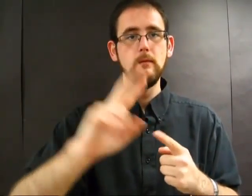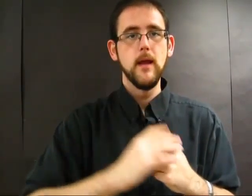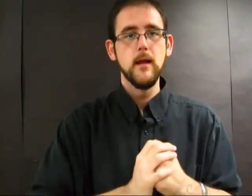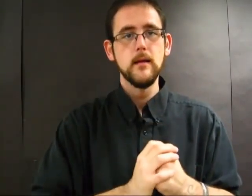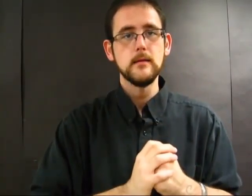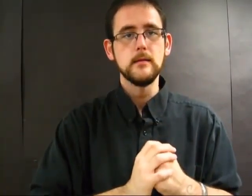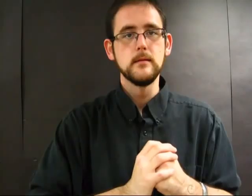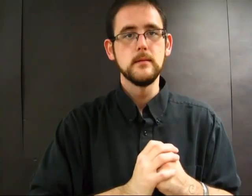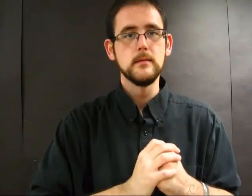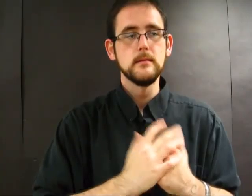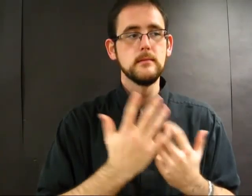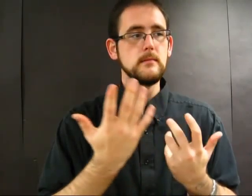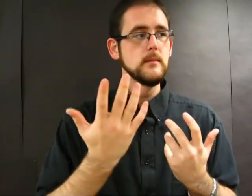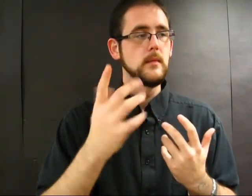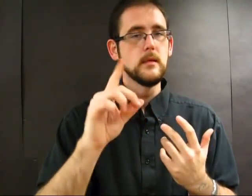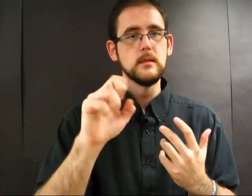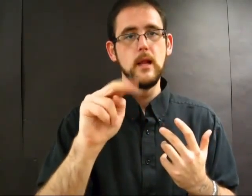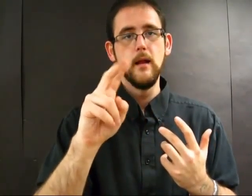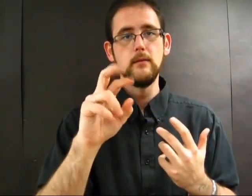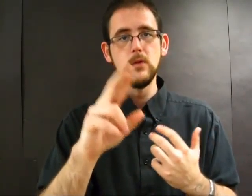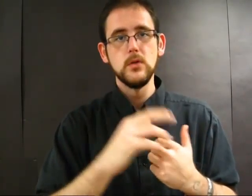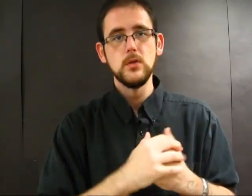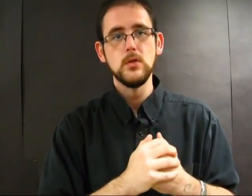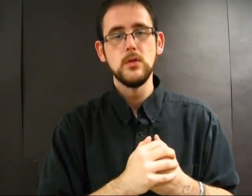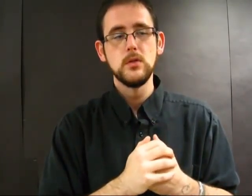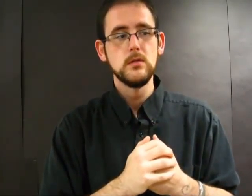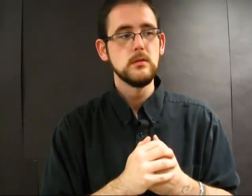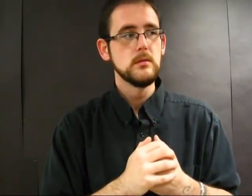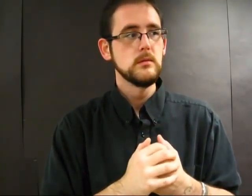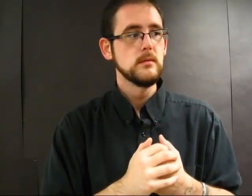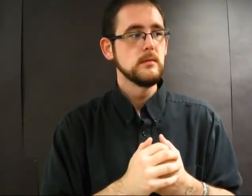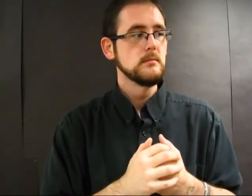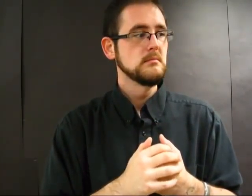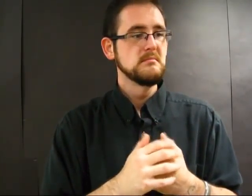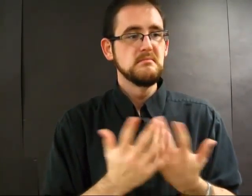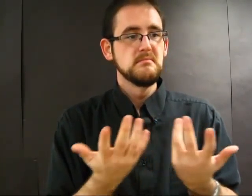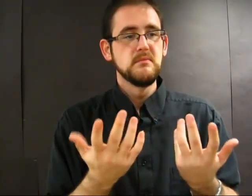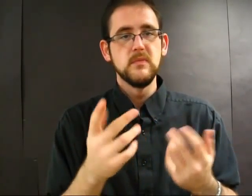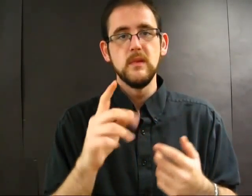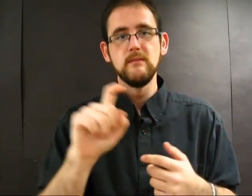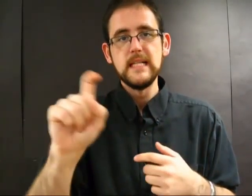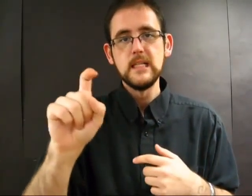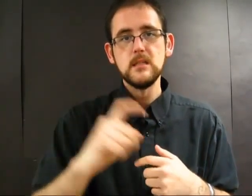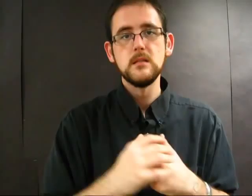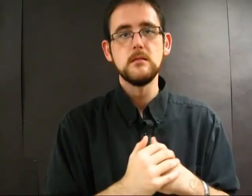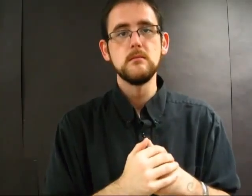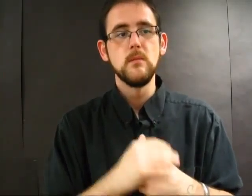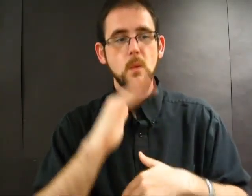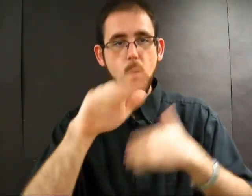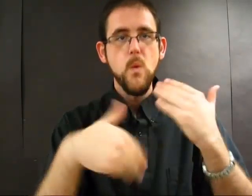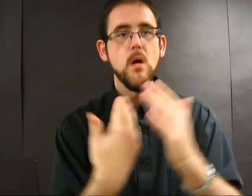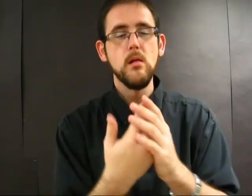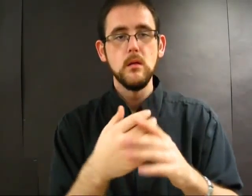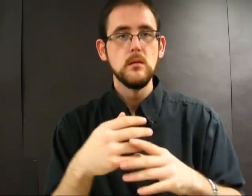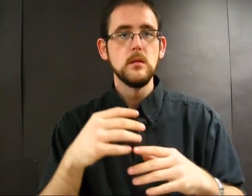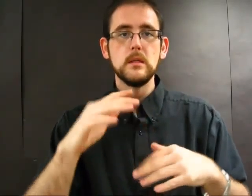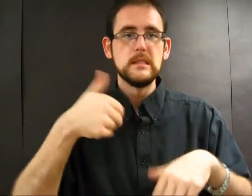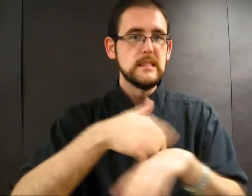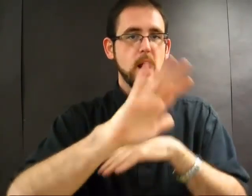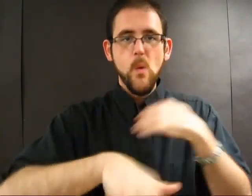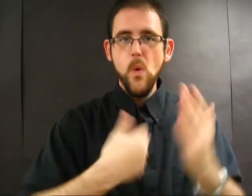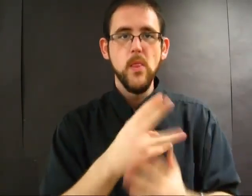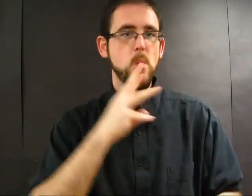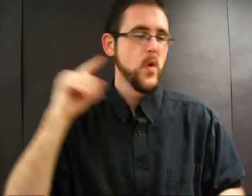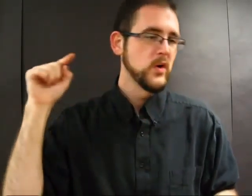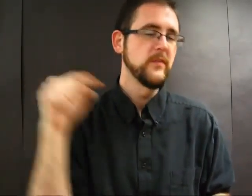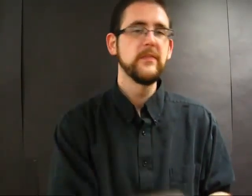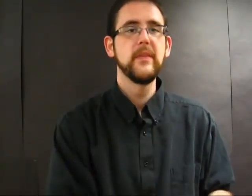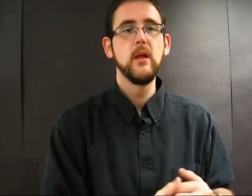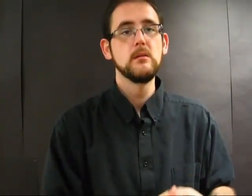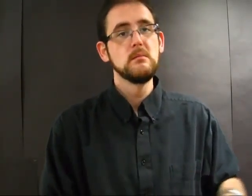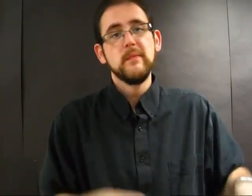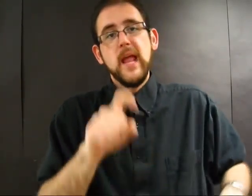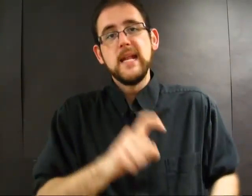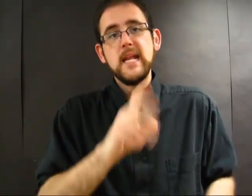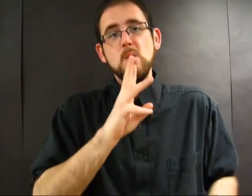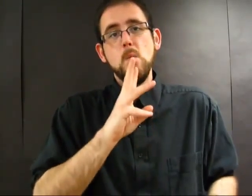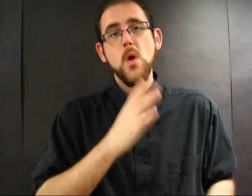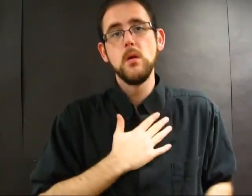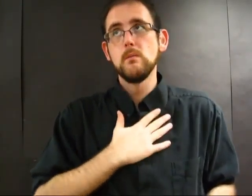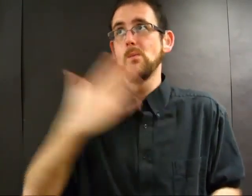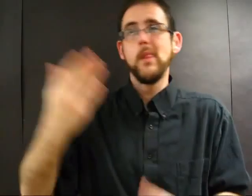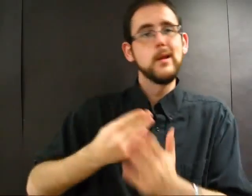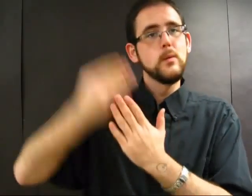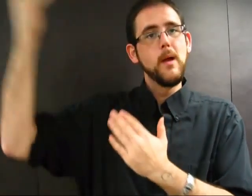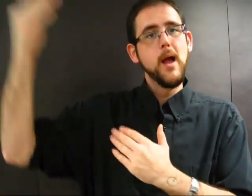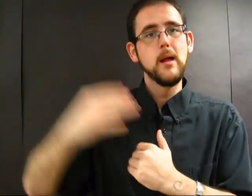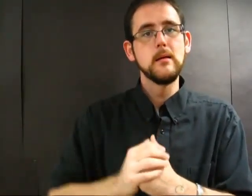Denver, and Phoenix; those cities need water and are willing to pay for it.